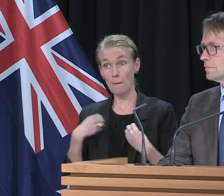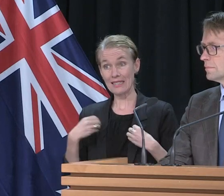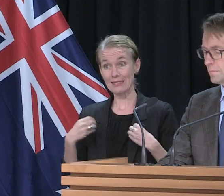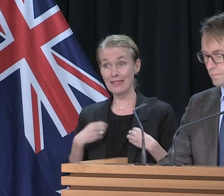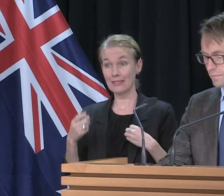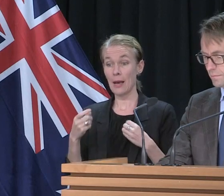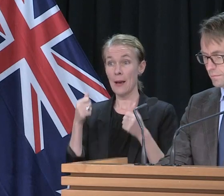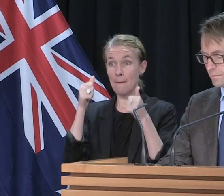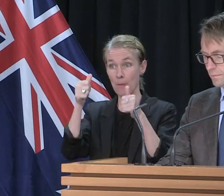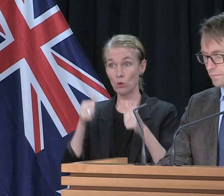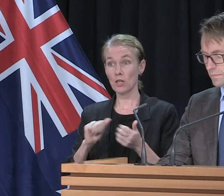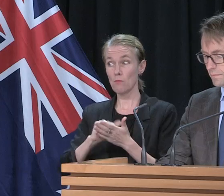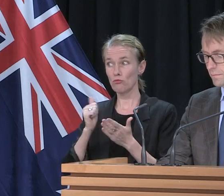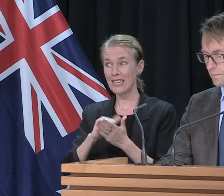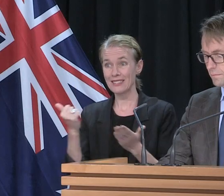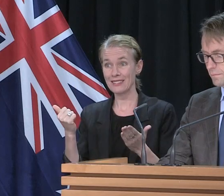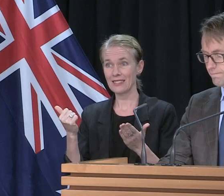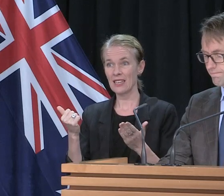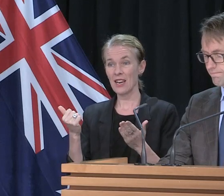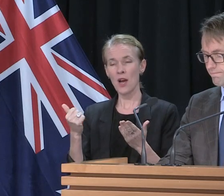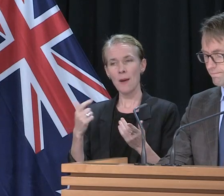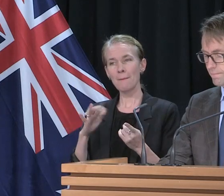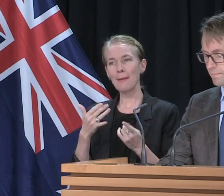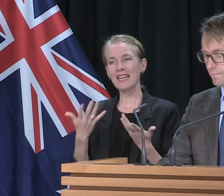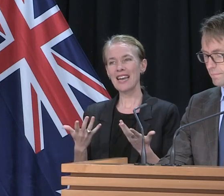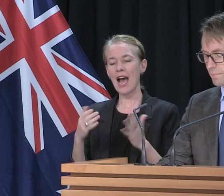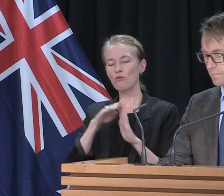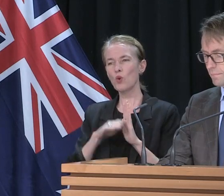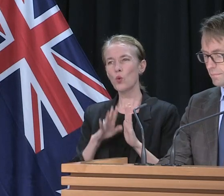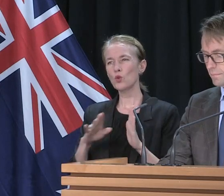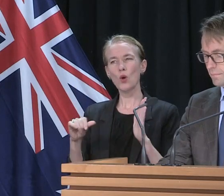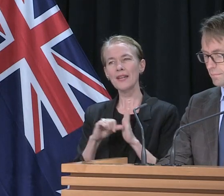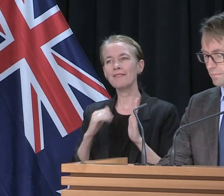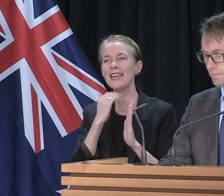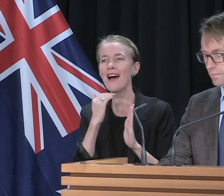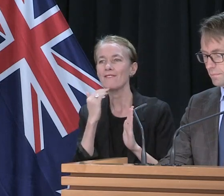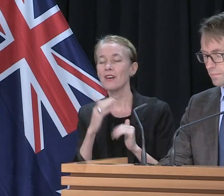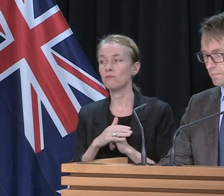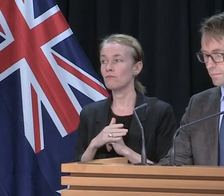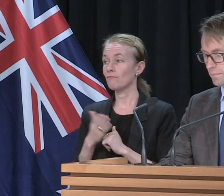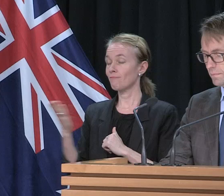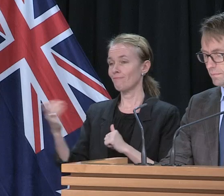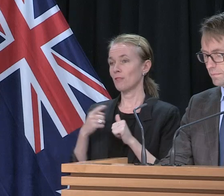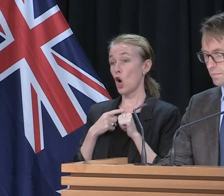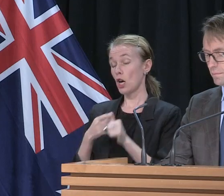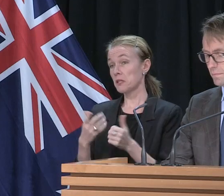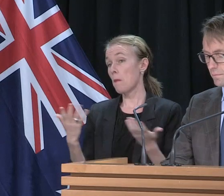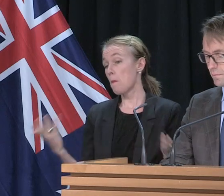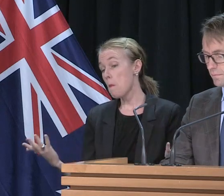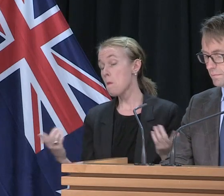as Dr Bloomfield argued before, that businesses must print out a QR code and put it on their window. (SPEAKS